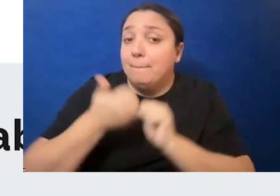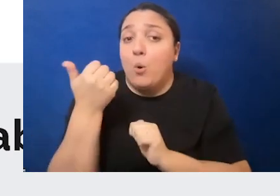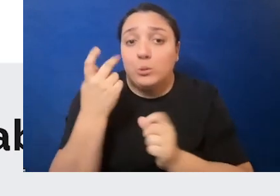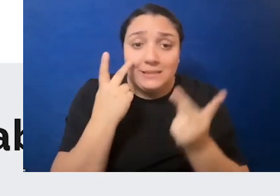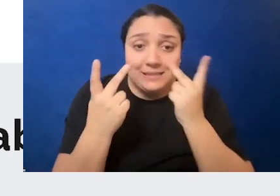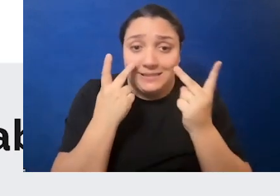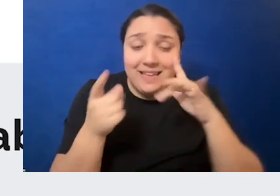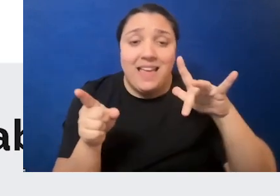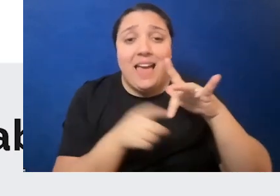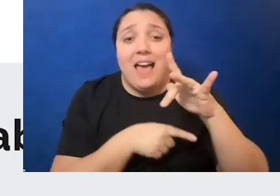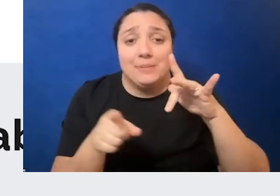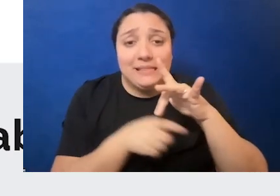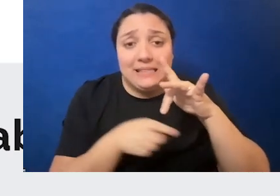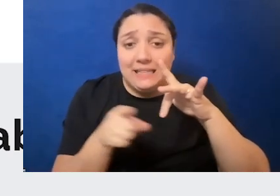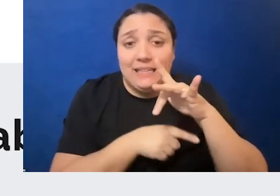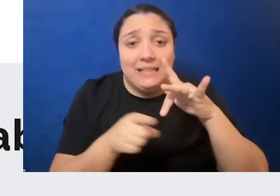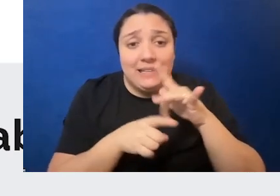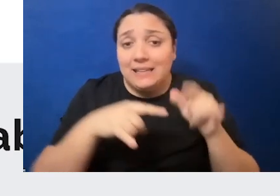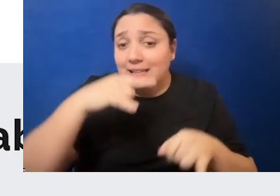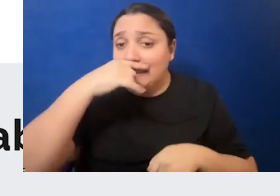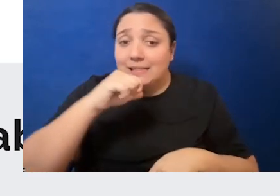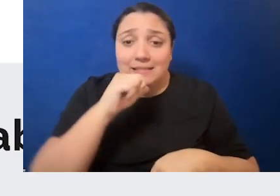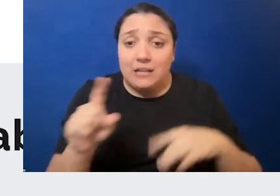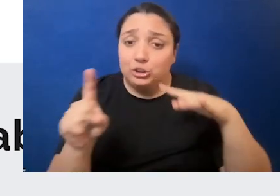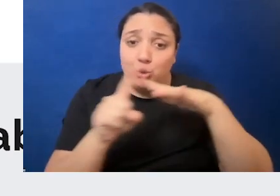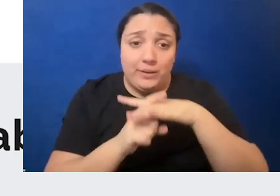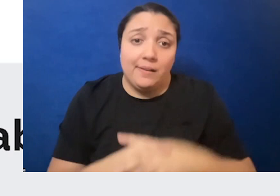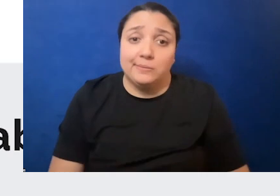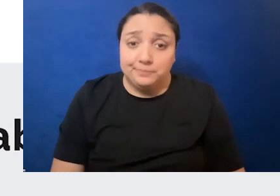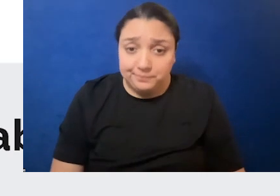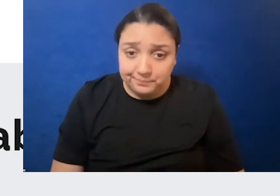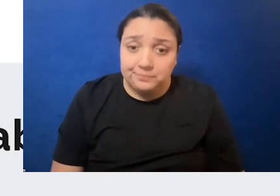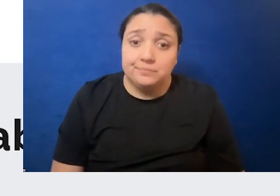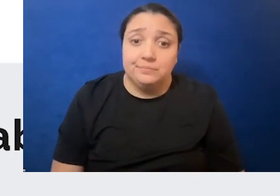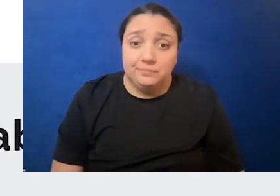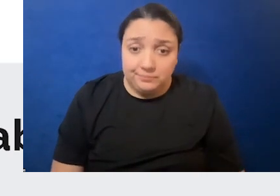WE SEE ABSENTEEISM, THE KIDS ARE NOT SHOWING UP.